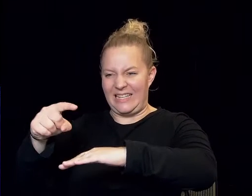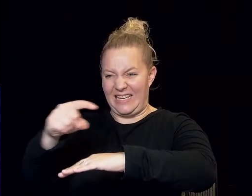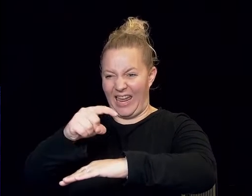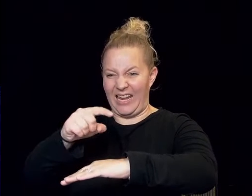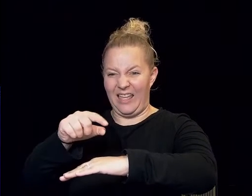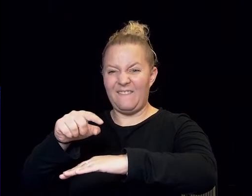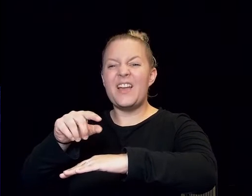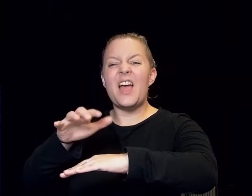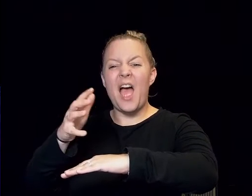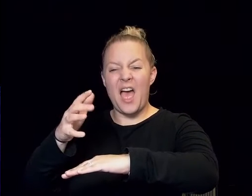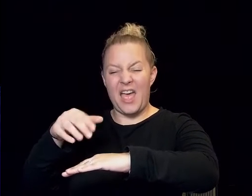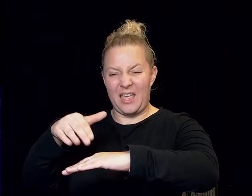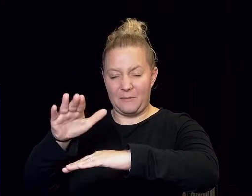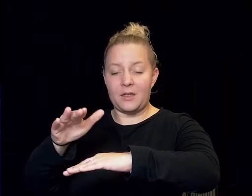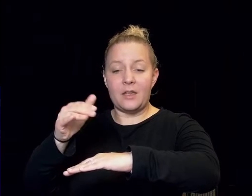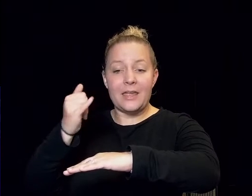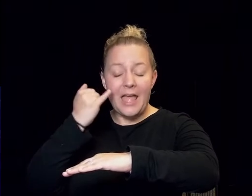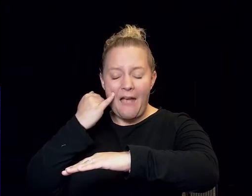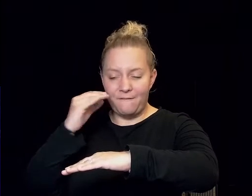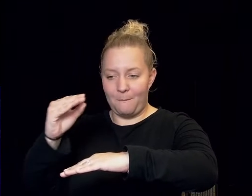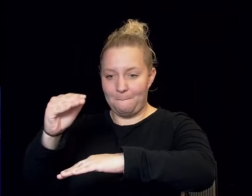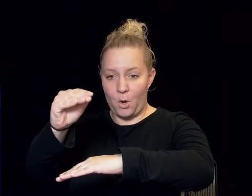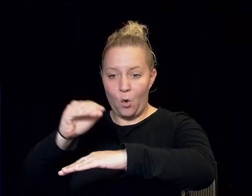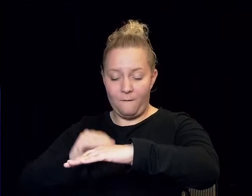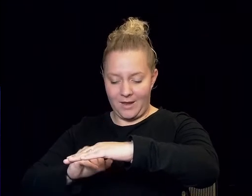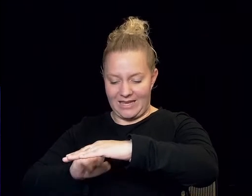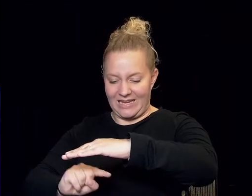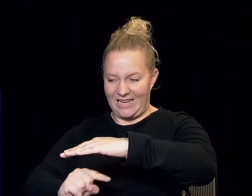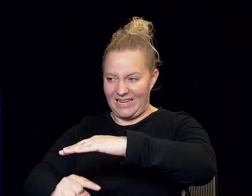common denominators. So, if you put that negative down in the denominator with a 10,